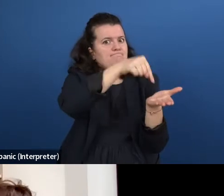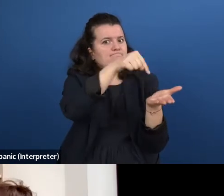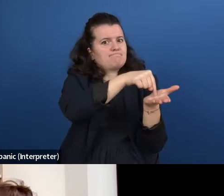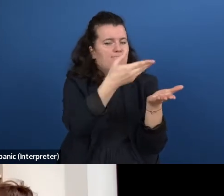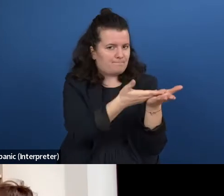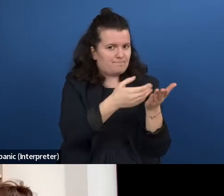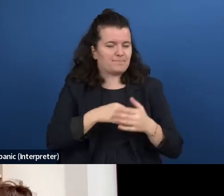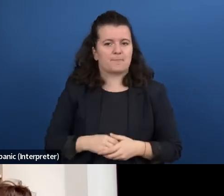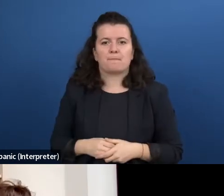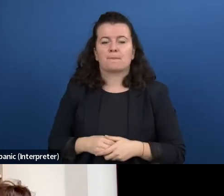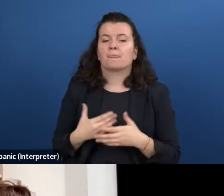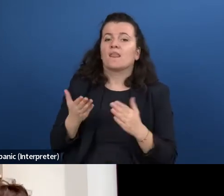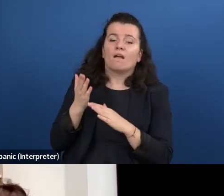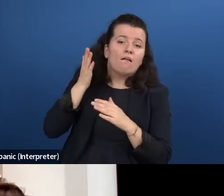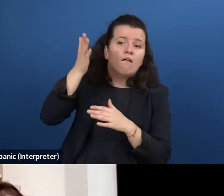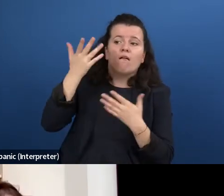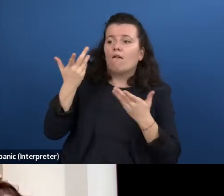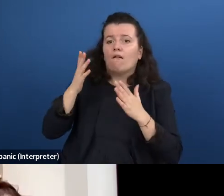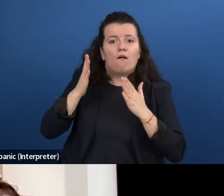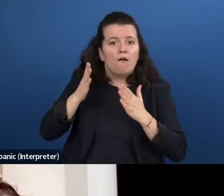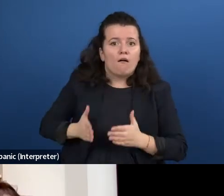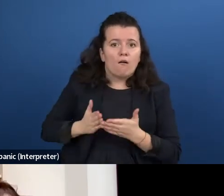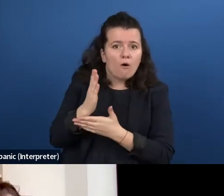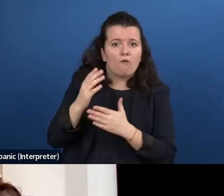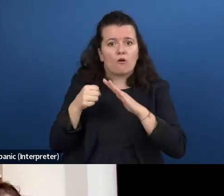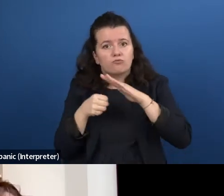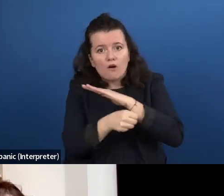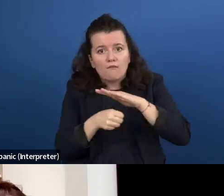so all the organizations we can now contribute